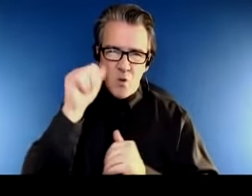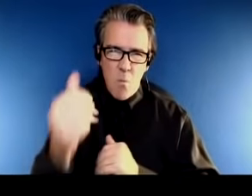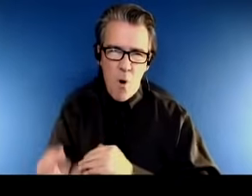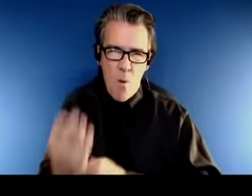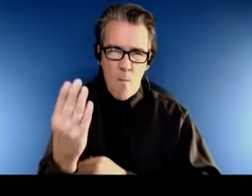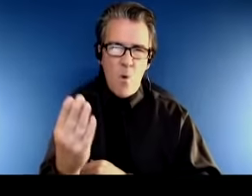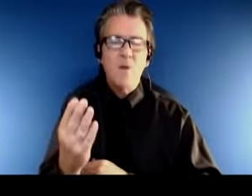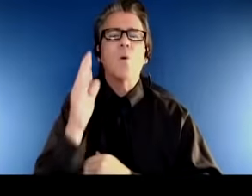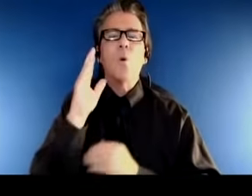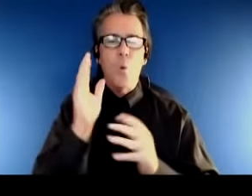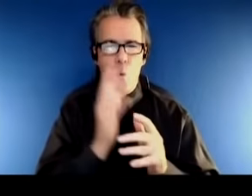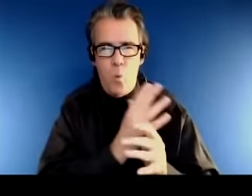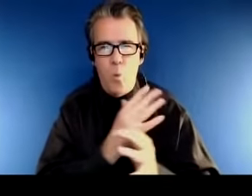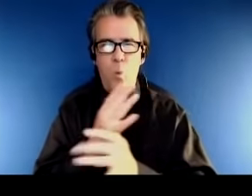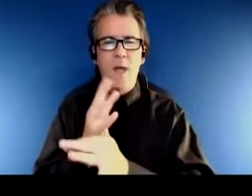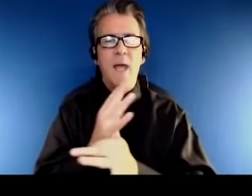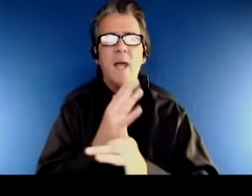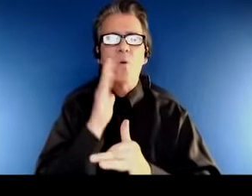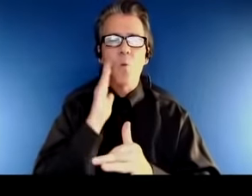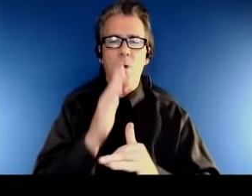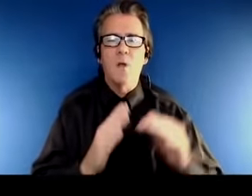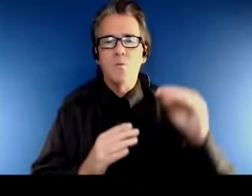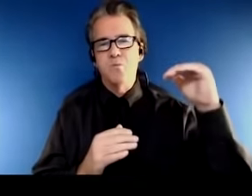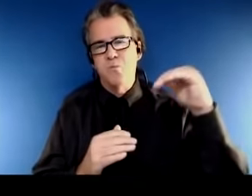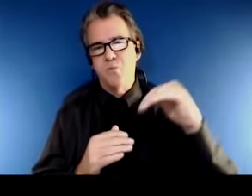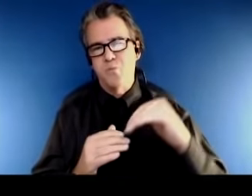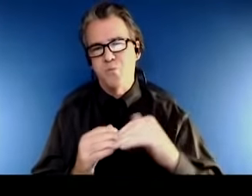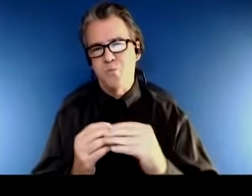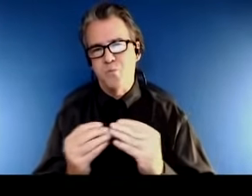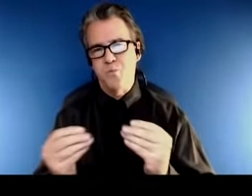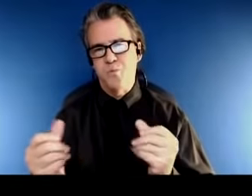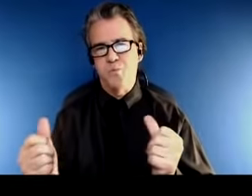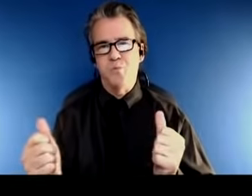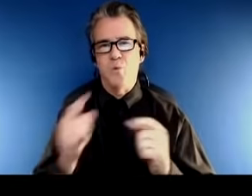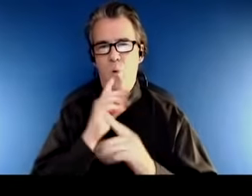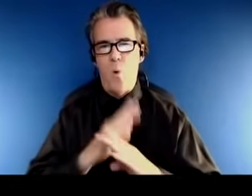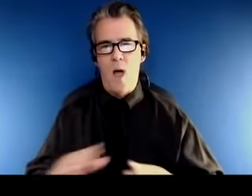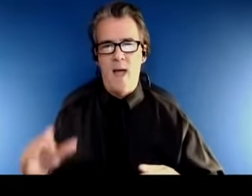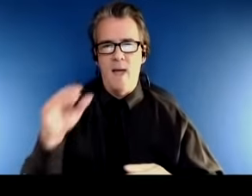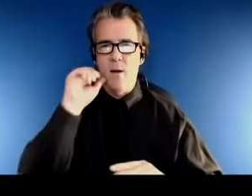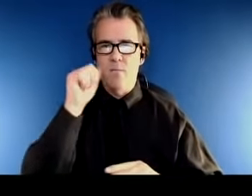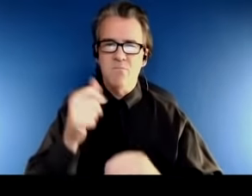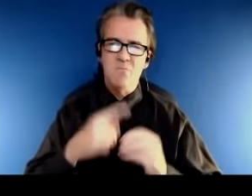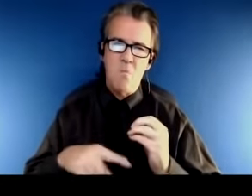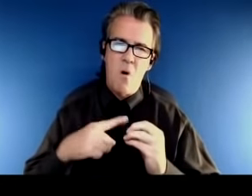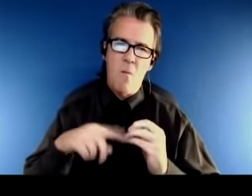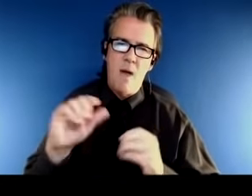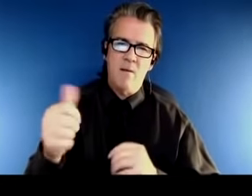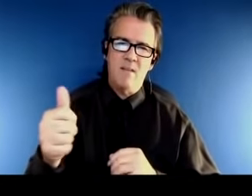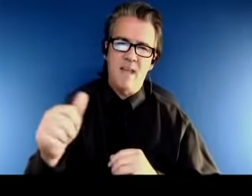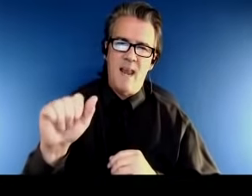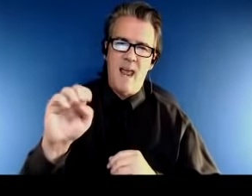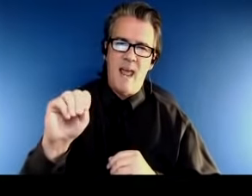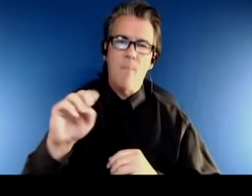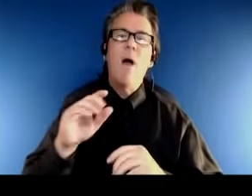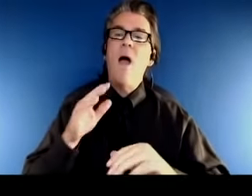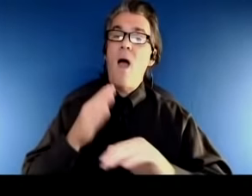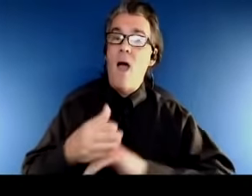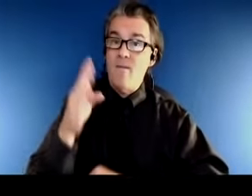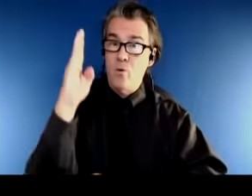exists within that area of danger, and that's what we isolate. So last year, we had a three-kilometer resolution